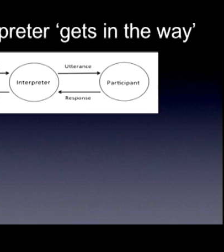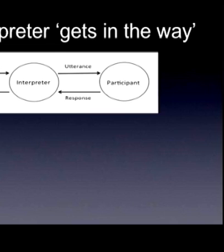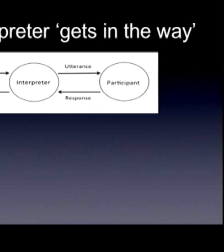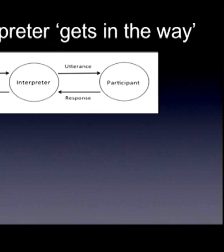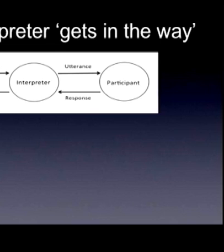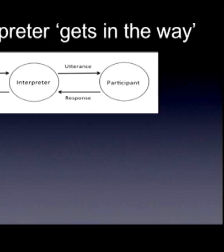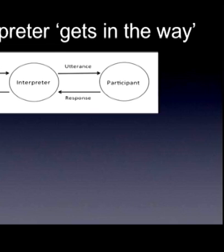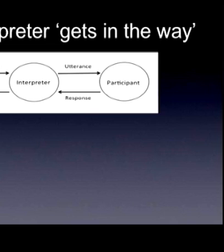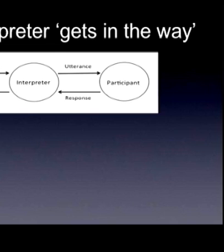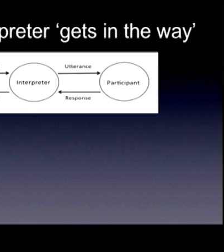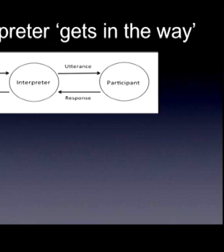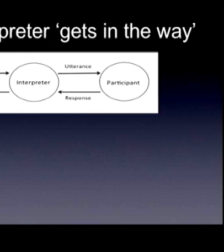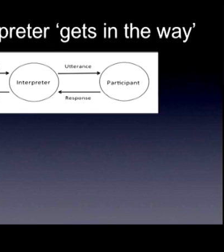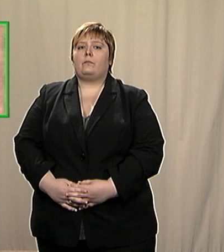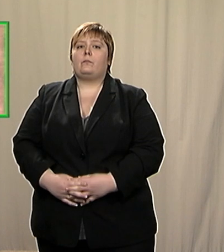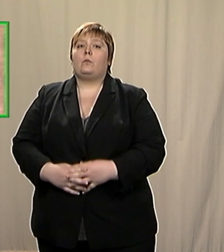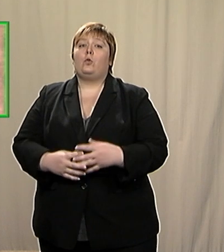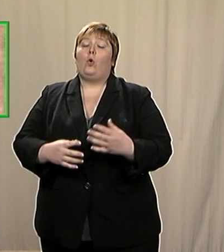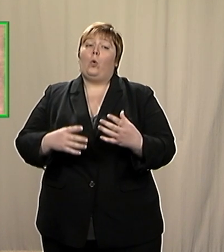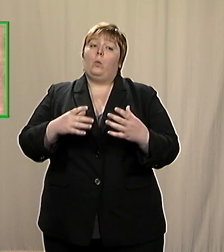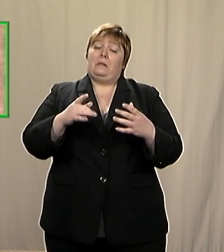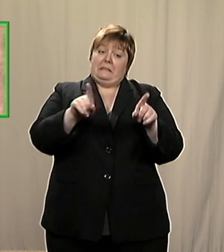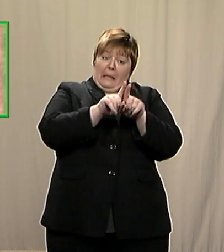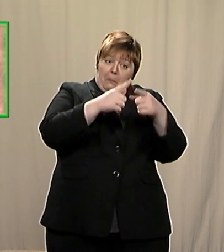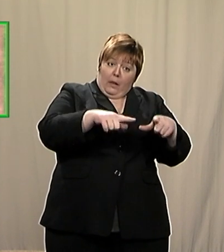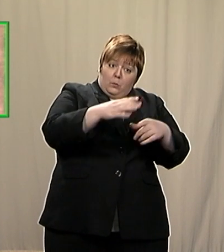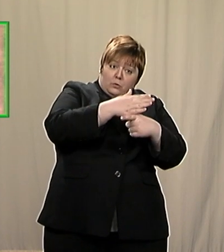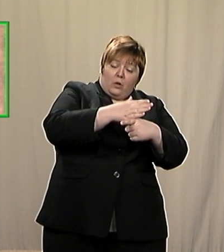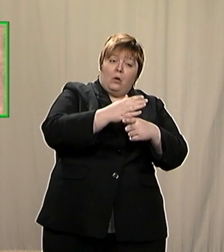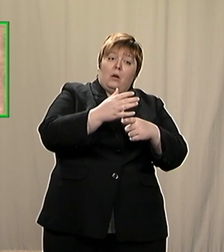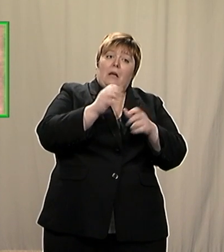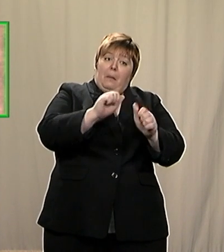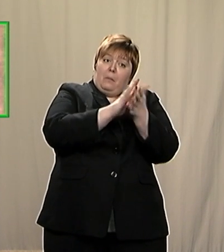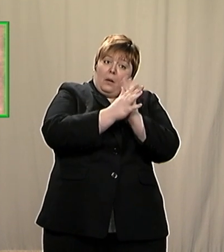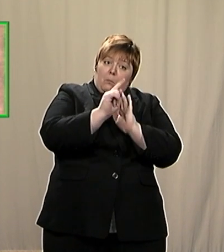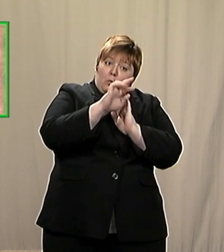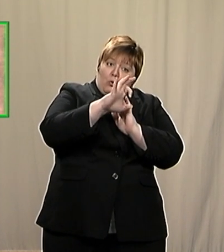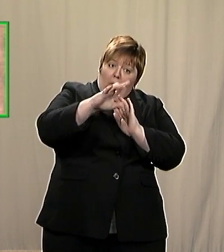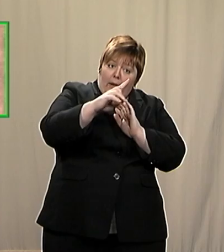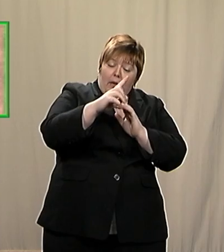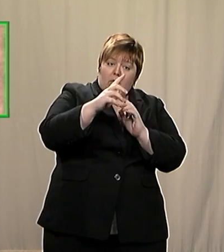So instead of having the possibility of this triadic situation, the interpreter often